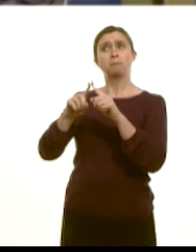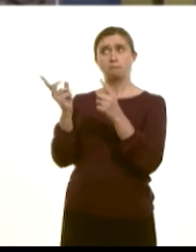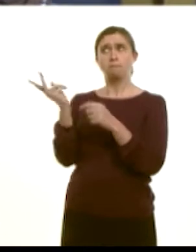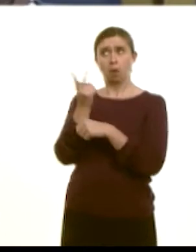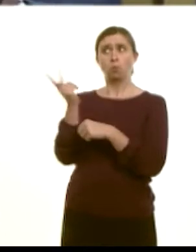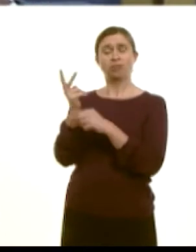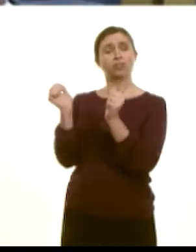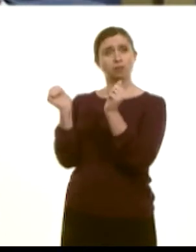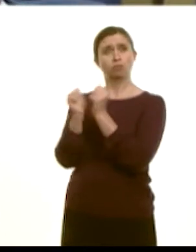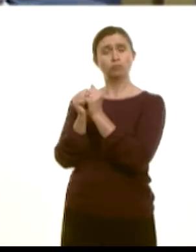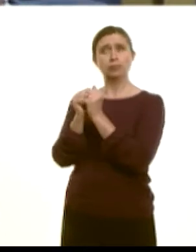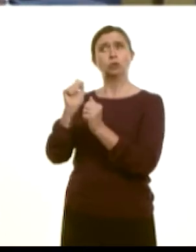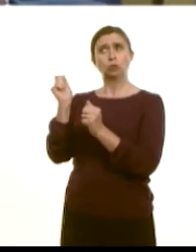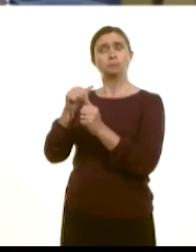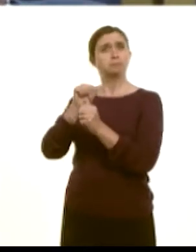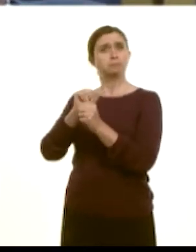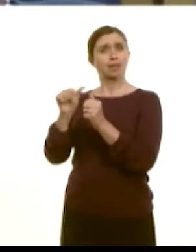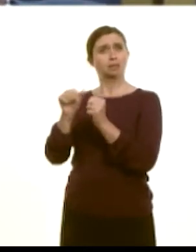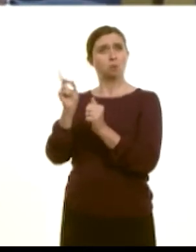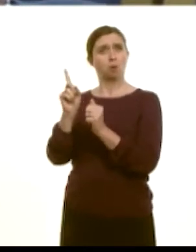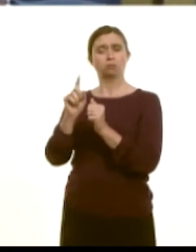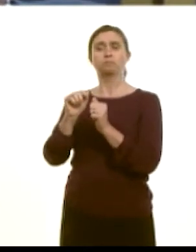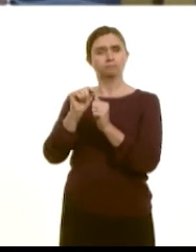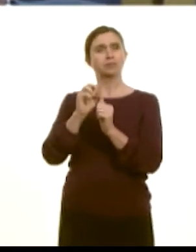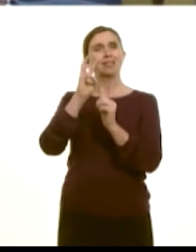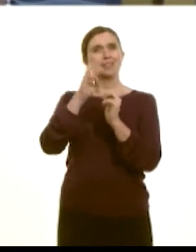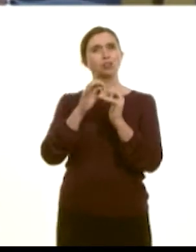it would be better to establish a process now at the national Welsh level to discuss